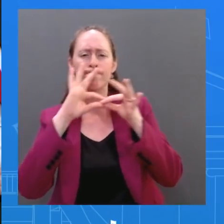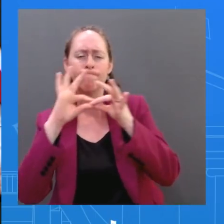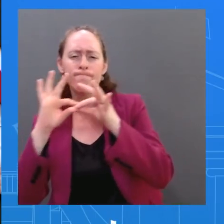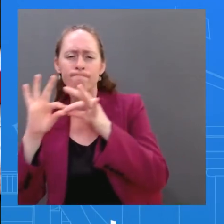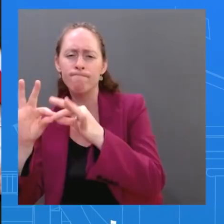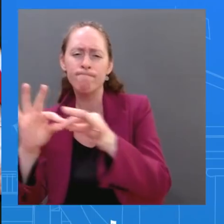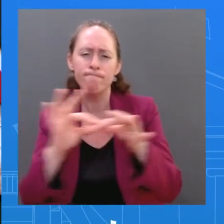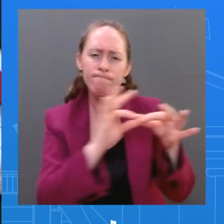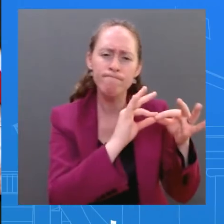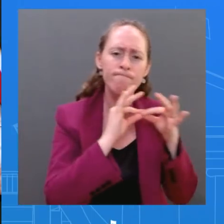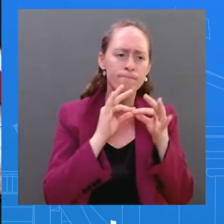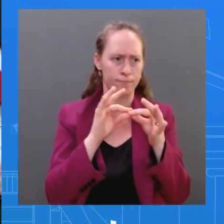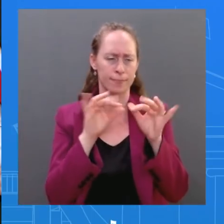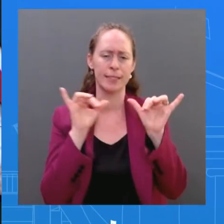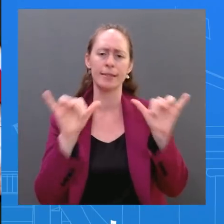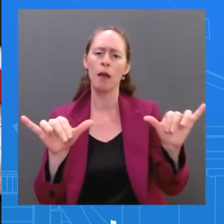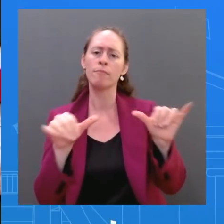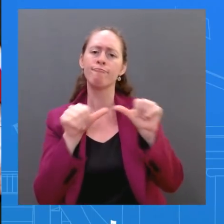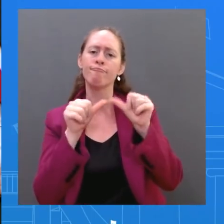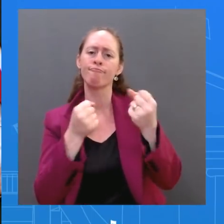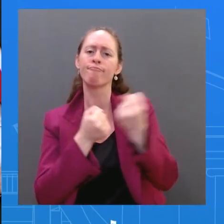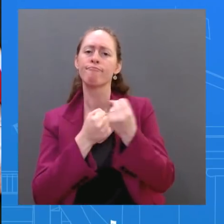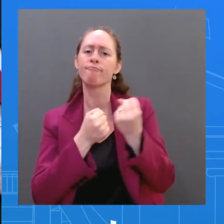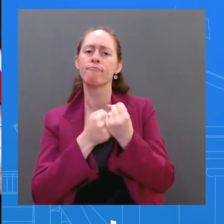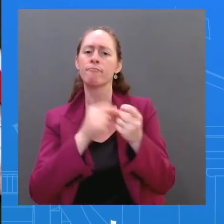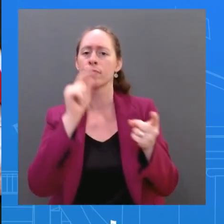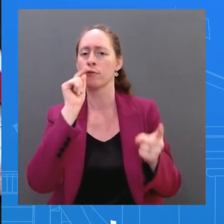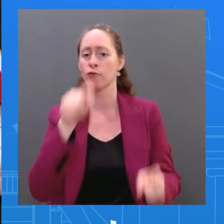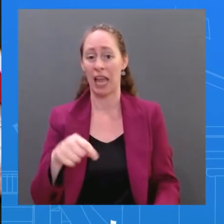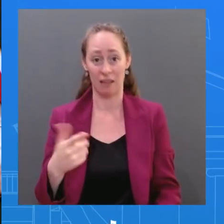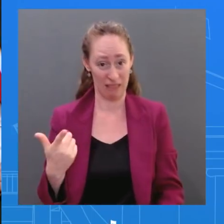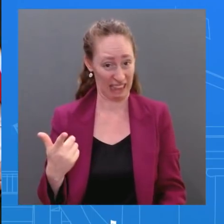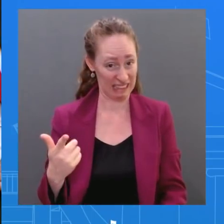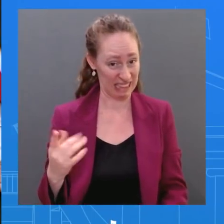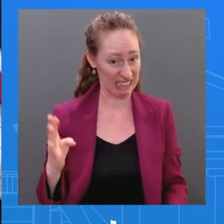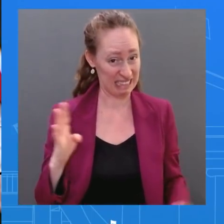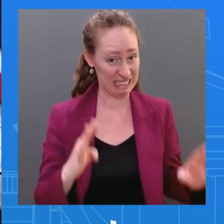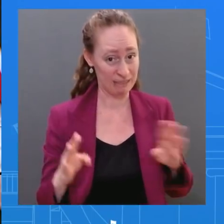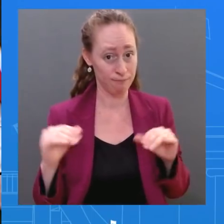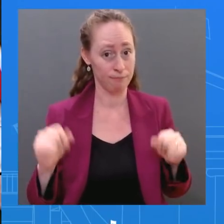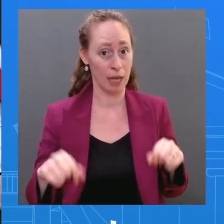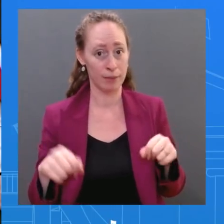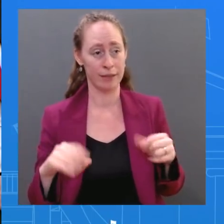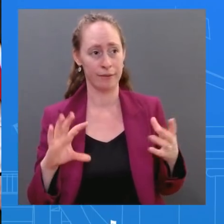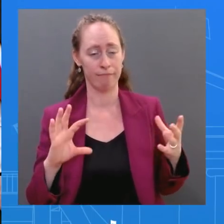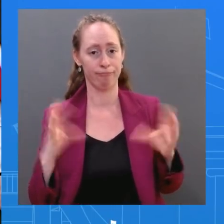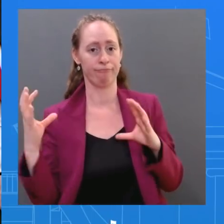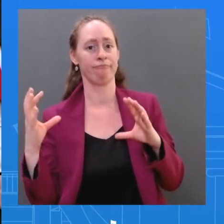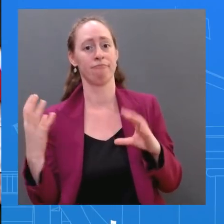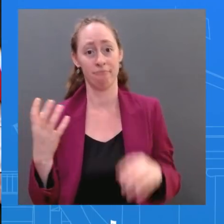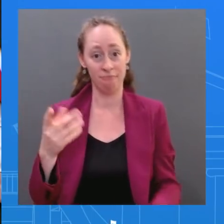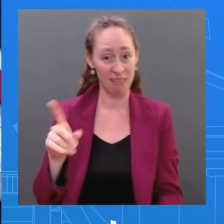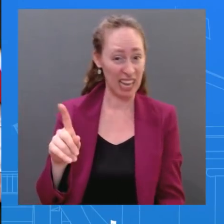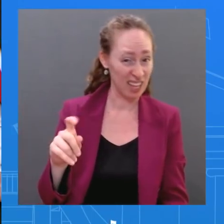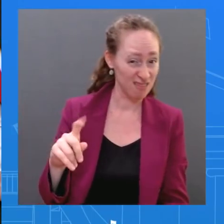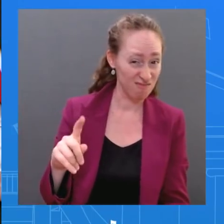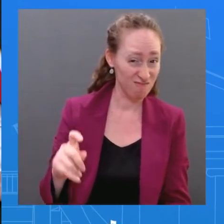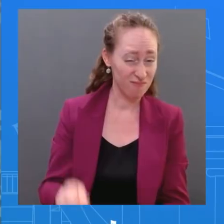a little bit more difficult when you have a big partner like Prime Minister Johnson in the position he's in? Ms. Jean-Pierre: So I'll say this: